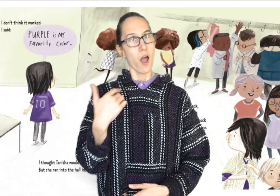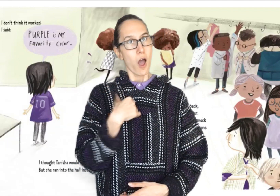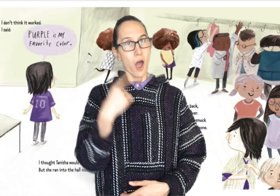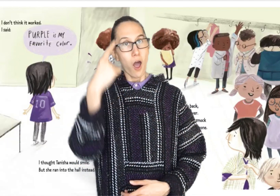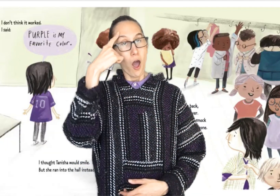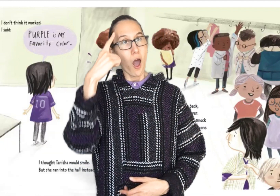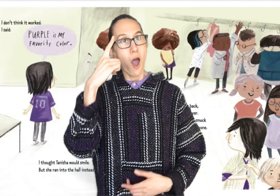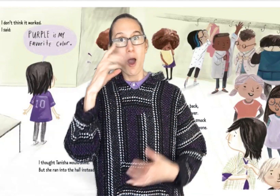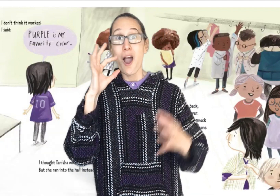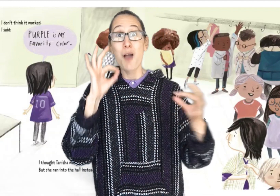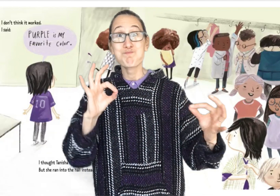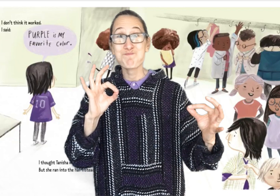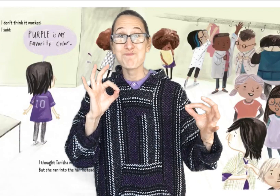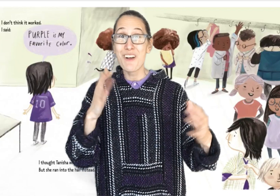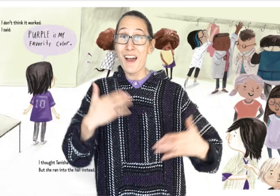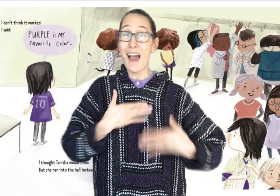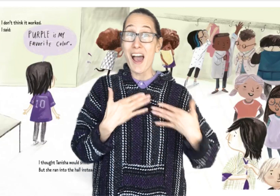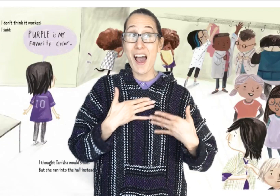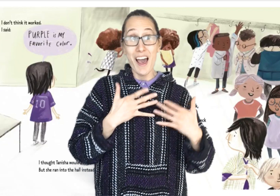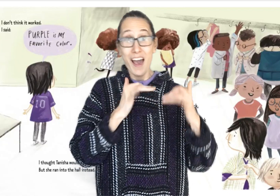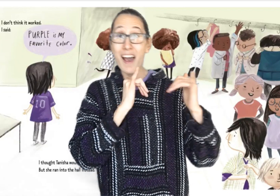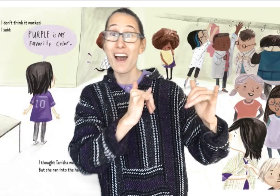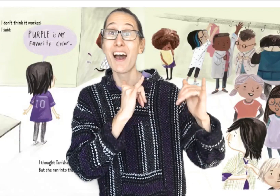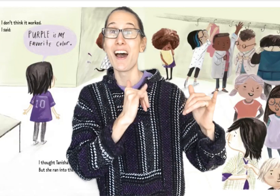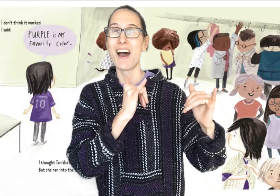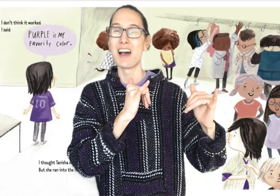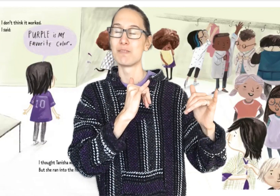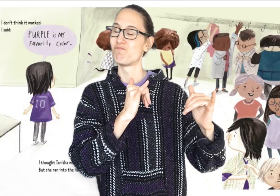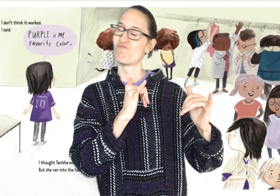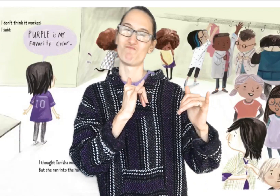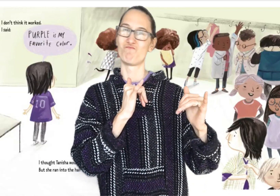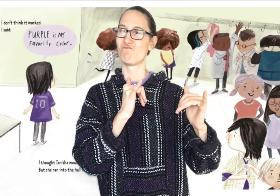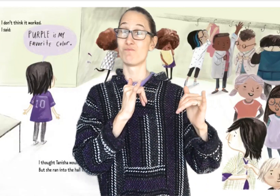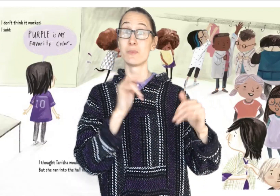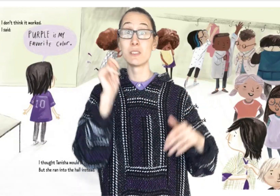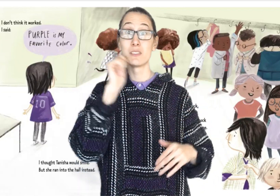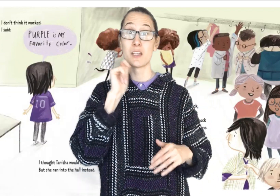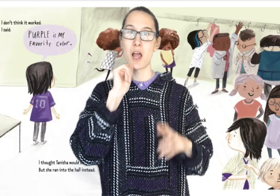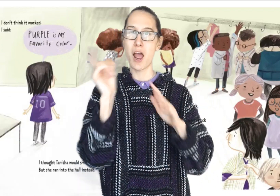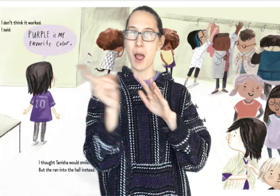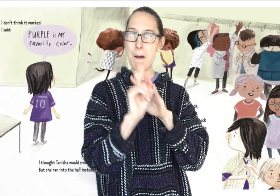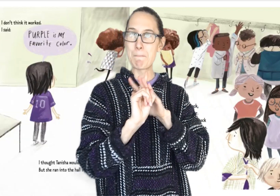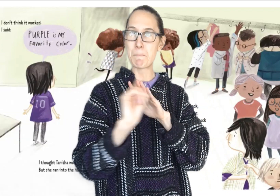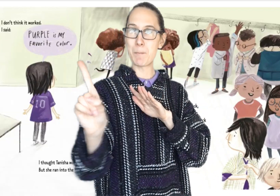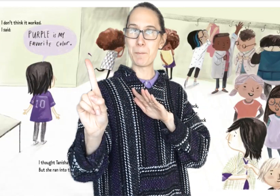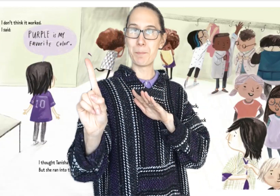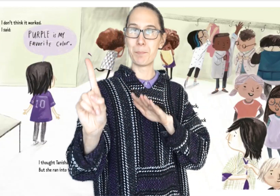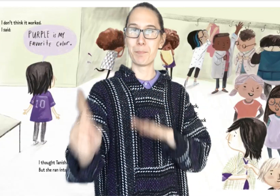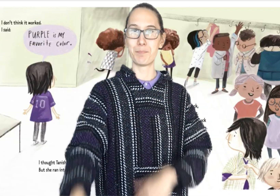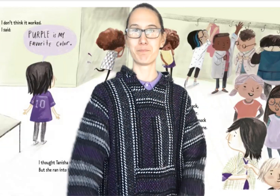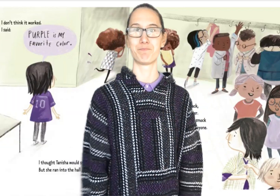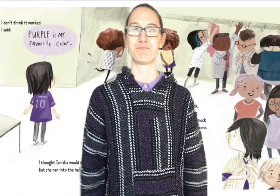I thought Tanisha would smile. But she ran into the hall instead